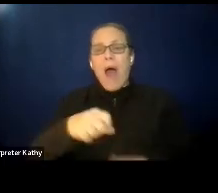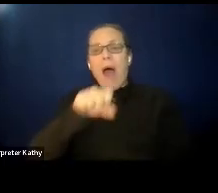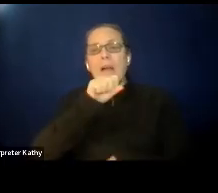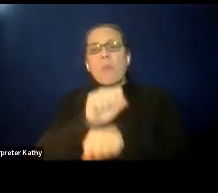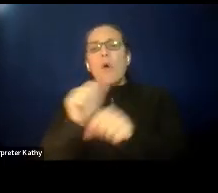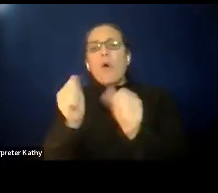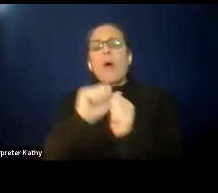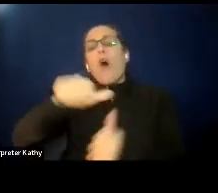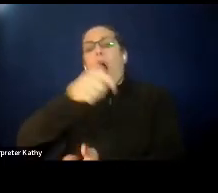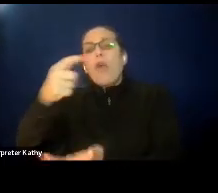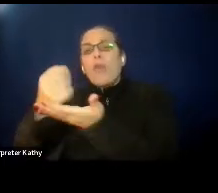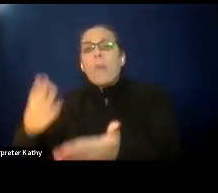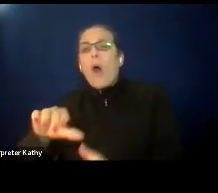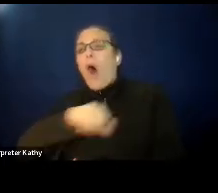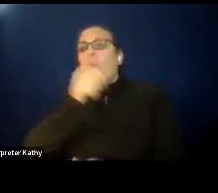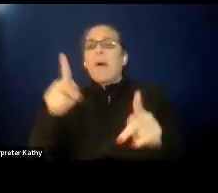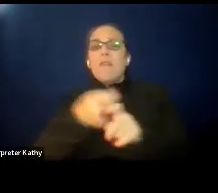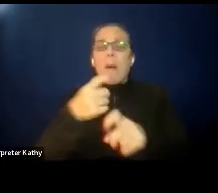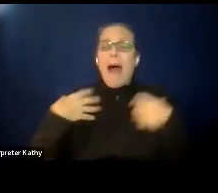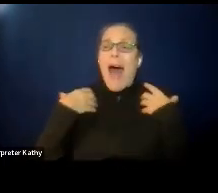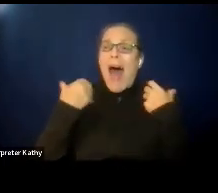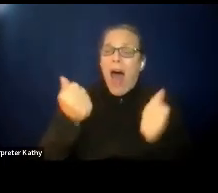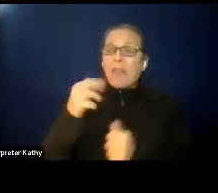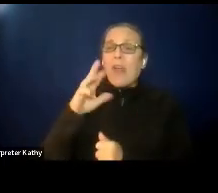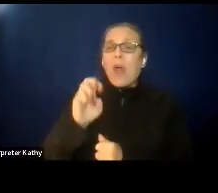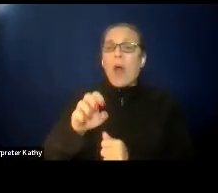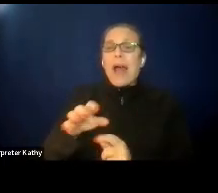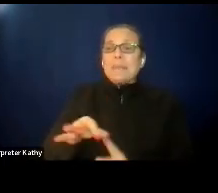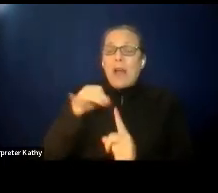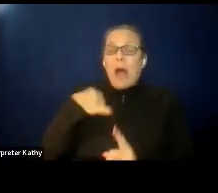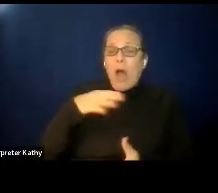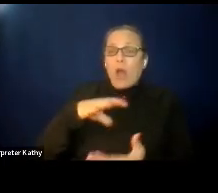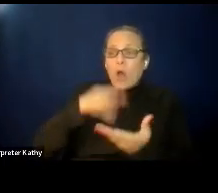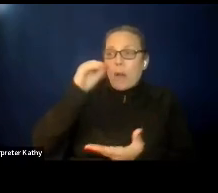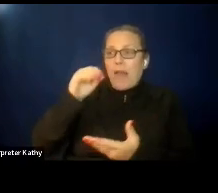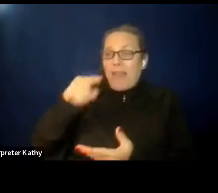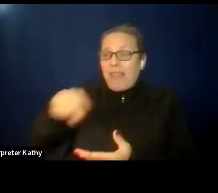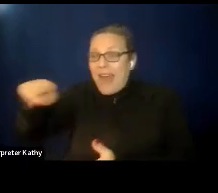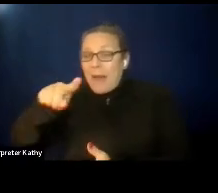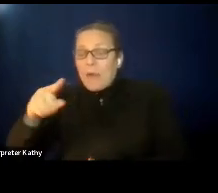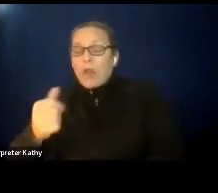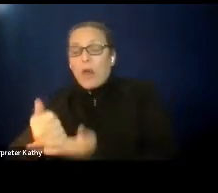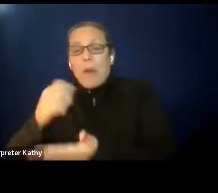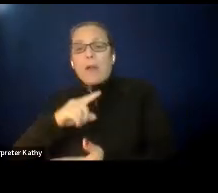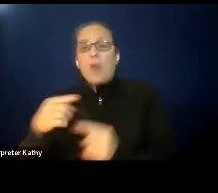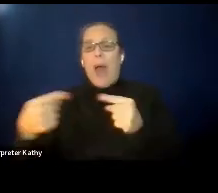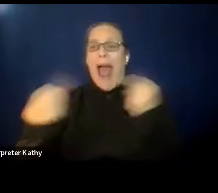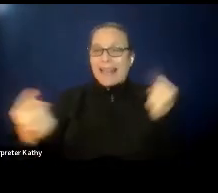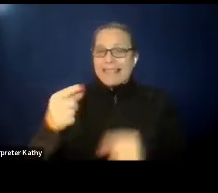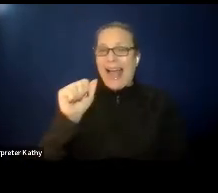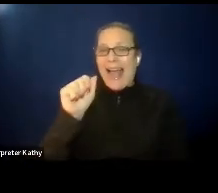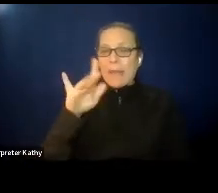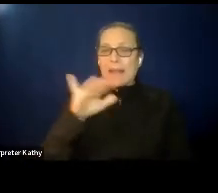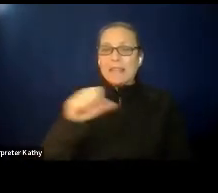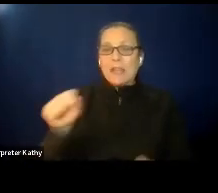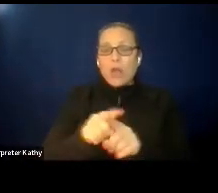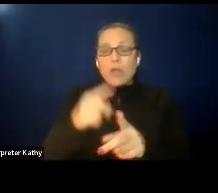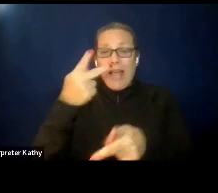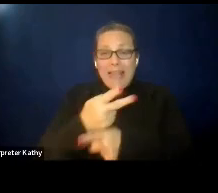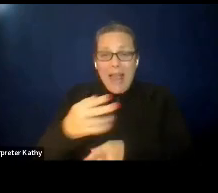affirming care trainer and consultant, meaning that I love to work with fellow therapists and other healthcare individuals, especially learn about